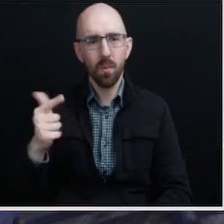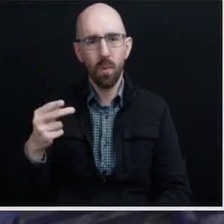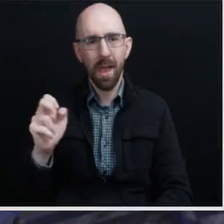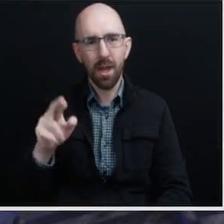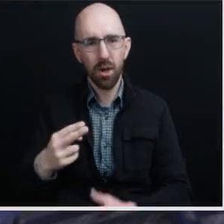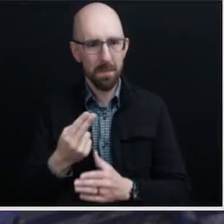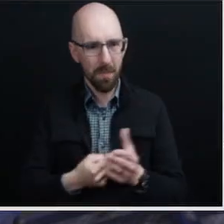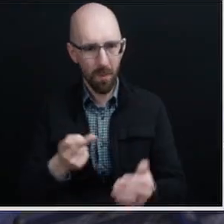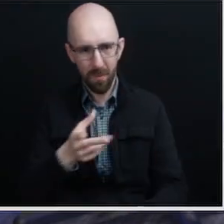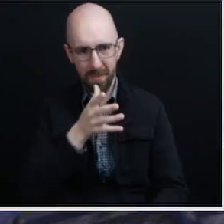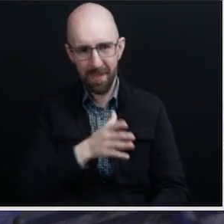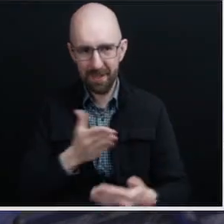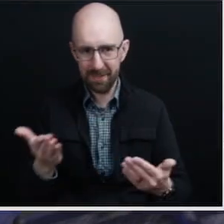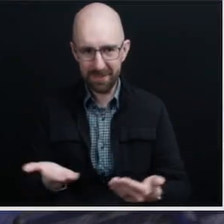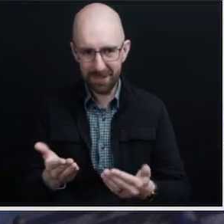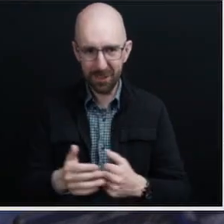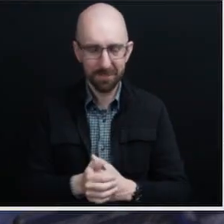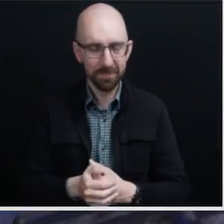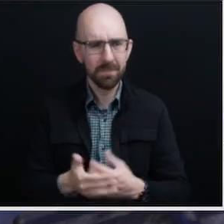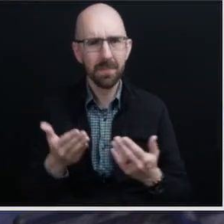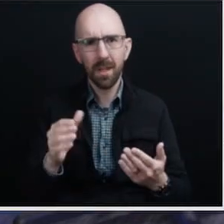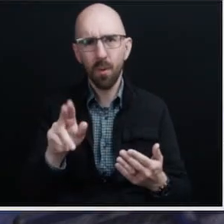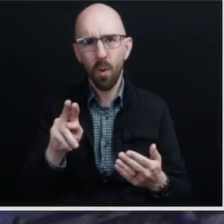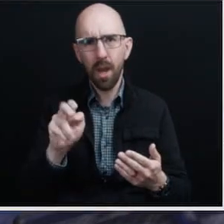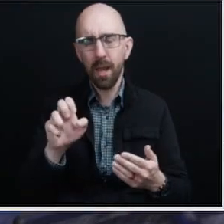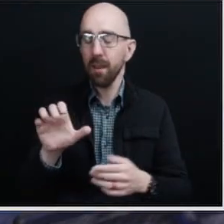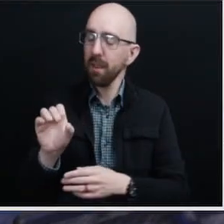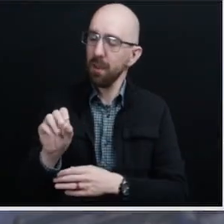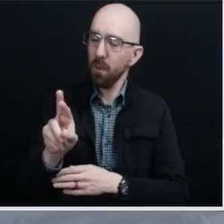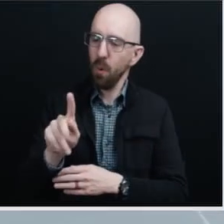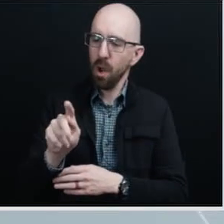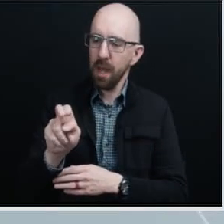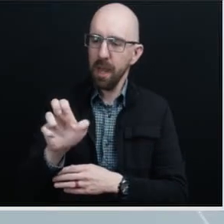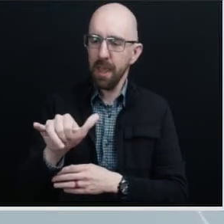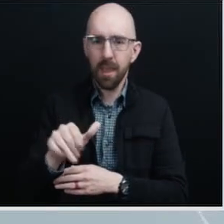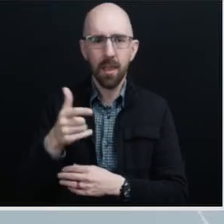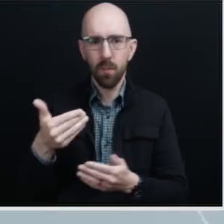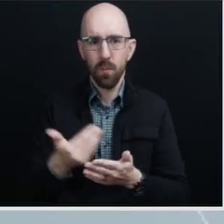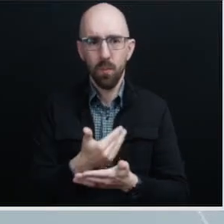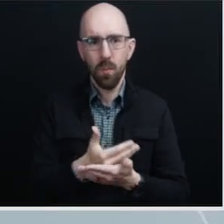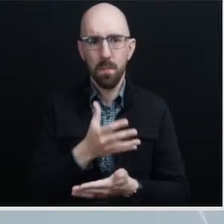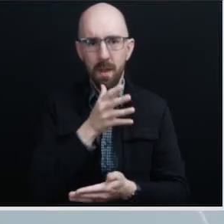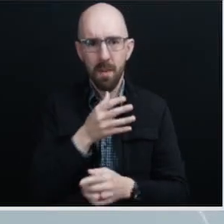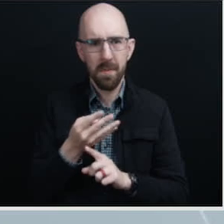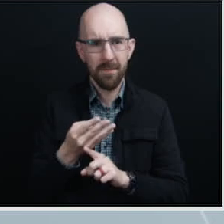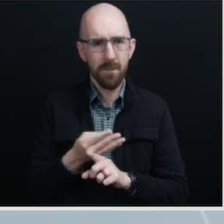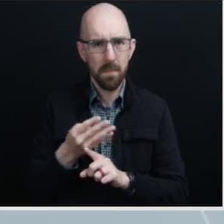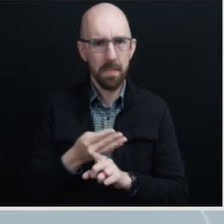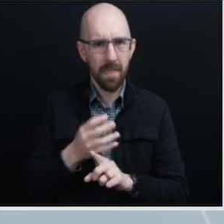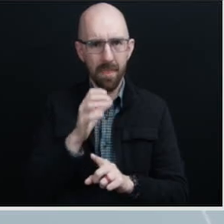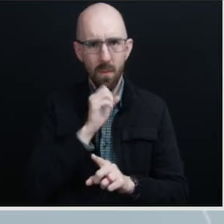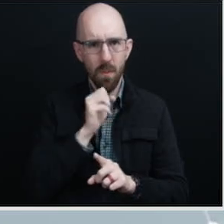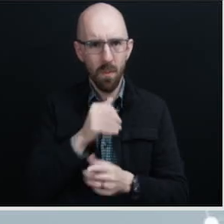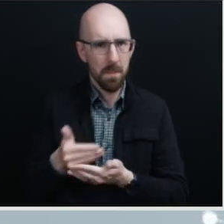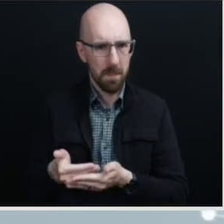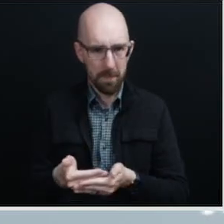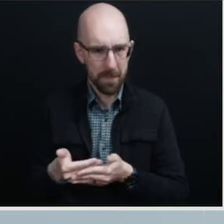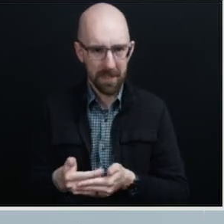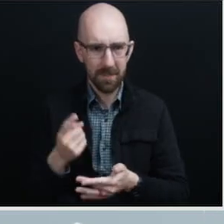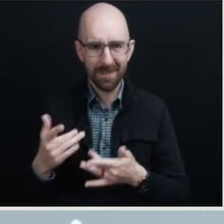here. Thank you. Courtney, you were a new mom uh fourmonth old baby. Uh such an exciting time. Lots